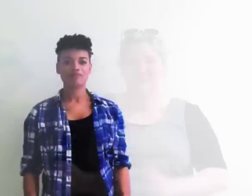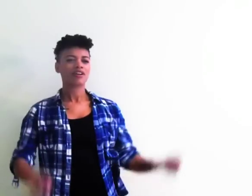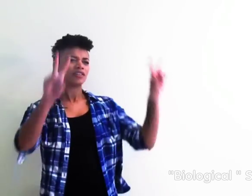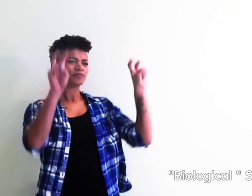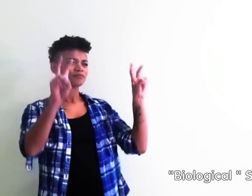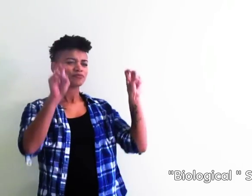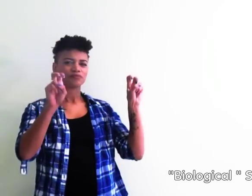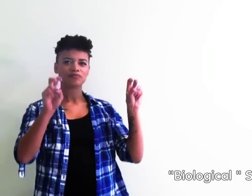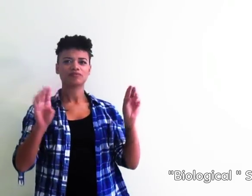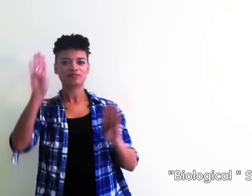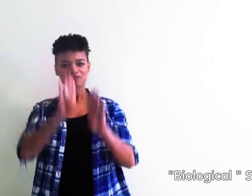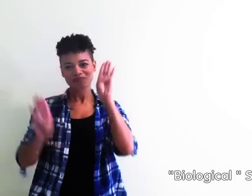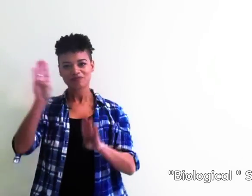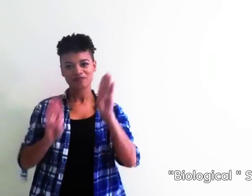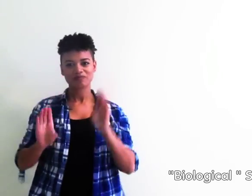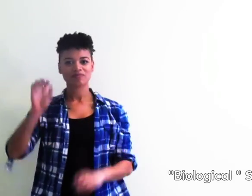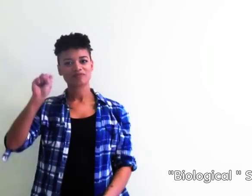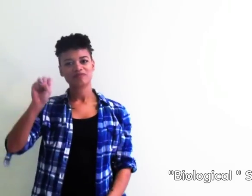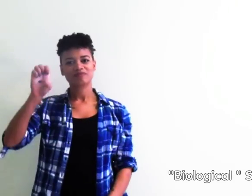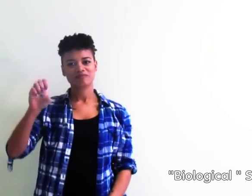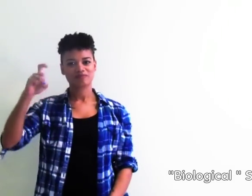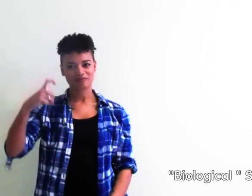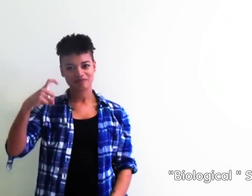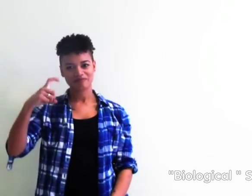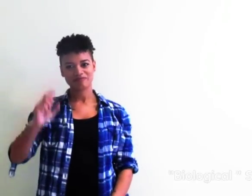“BIOLOGICAL” SEX